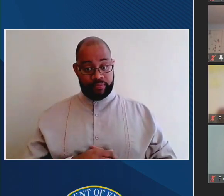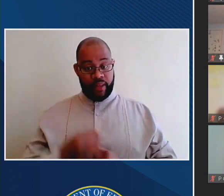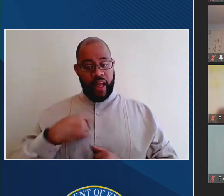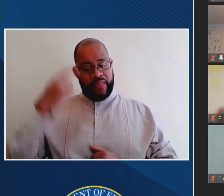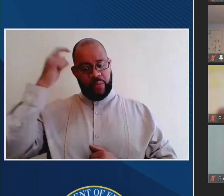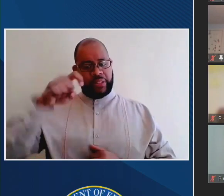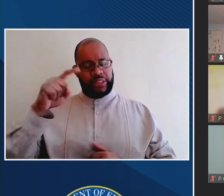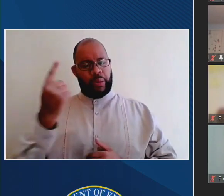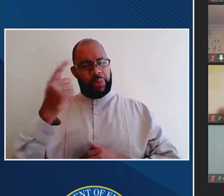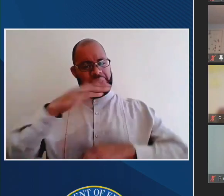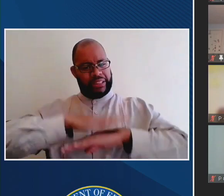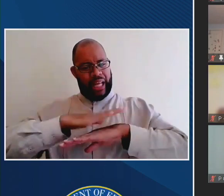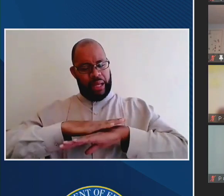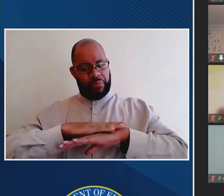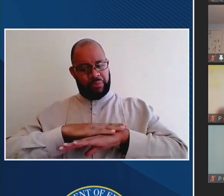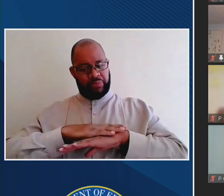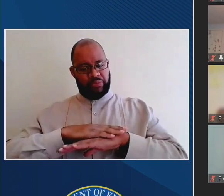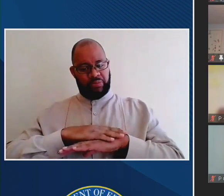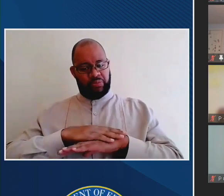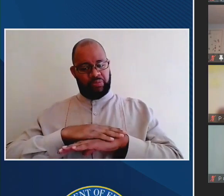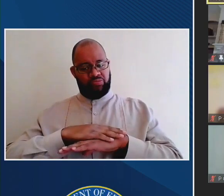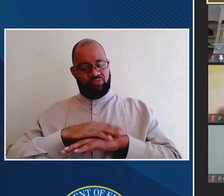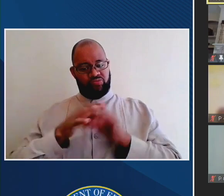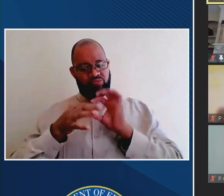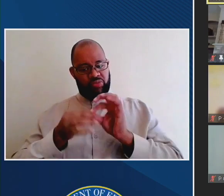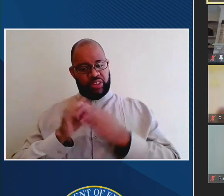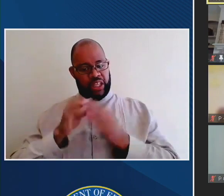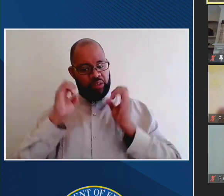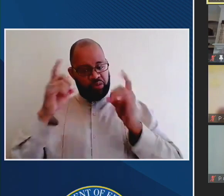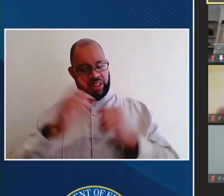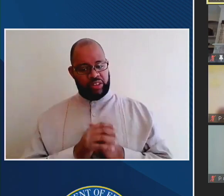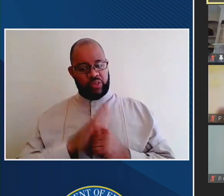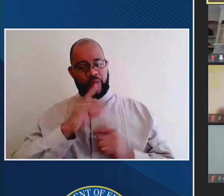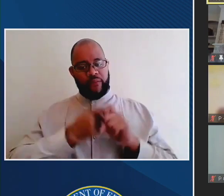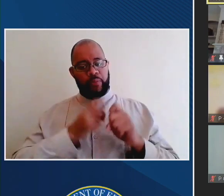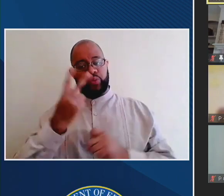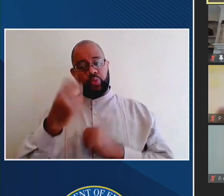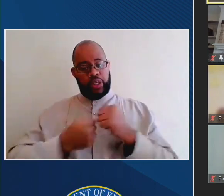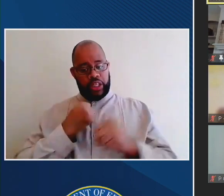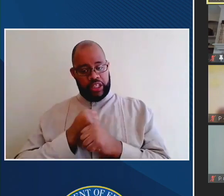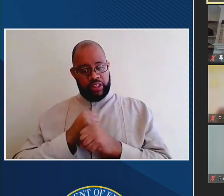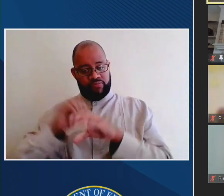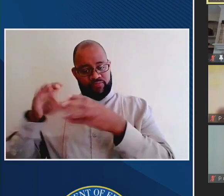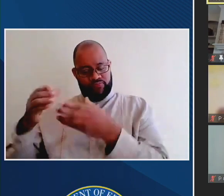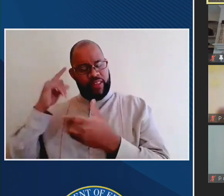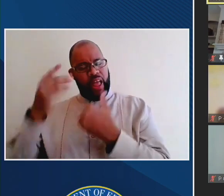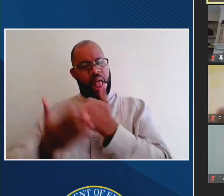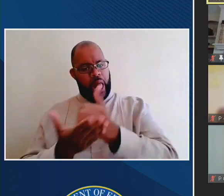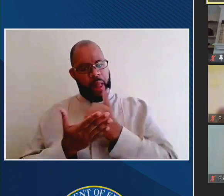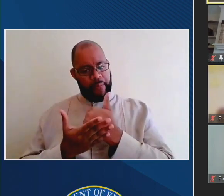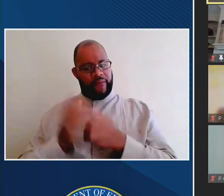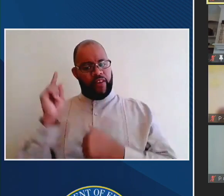around distance education. Speaking from the two-year sector, I think it would be extremely helpful for us to have that person. Thank you.